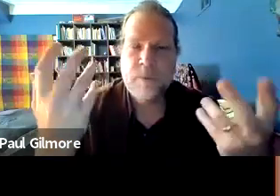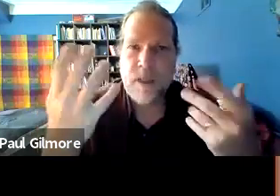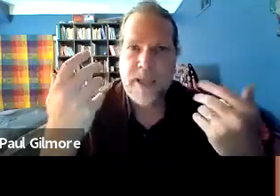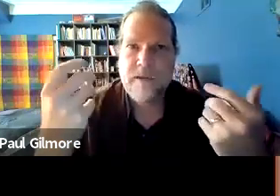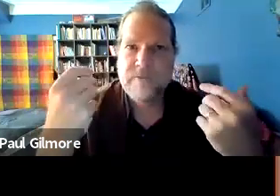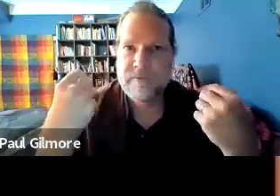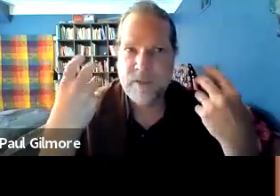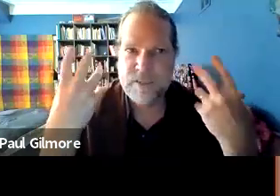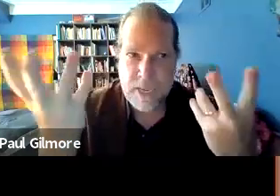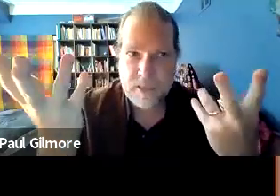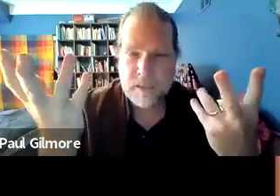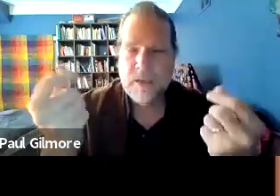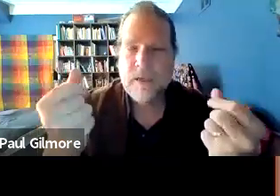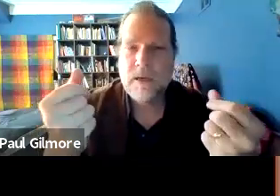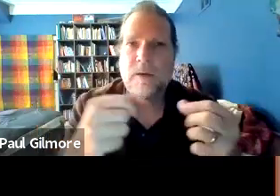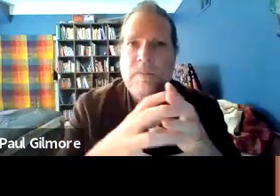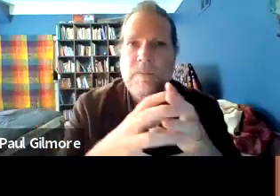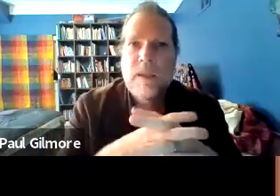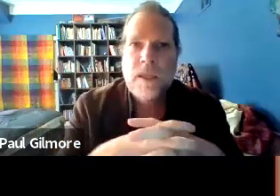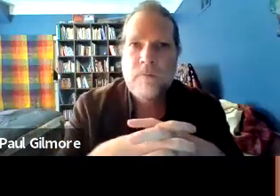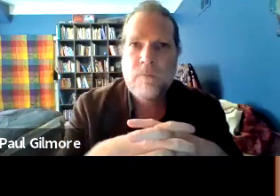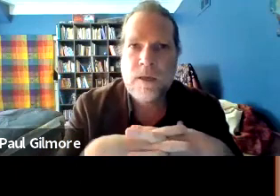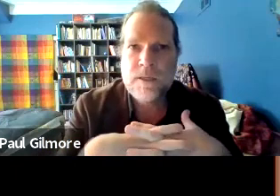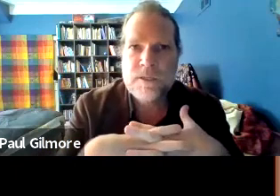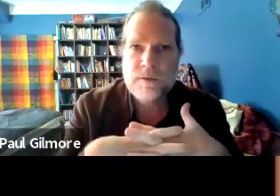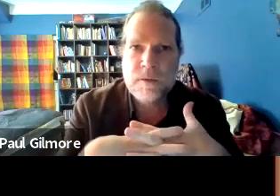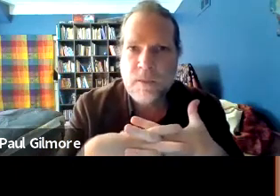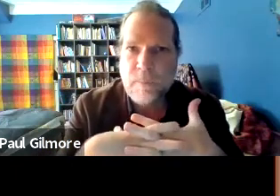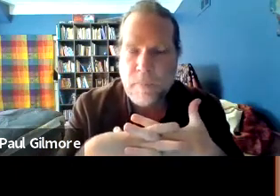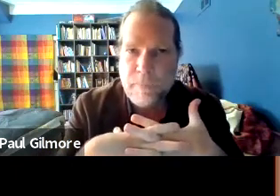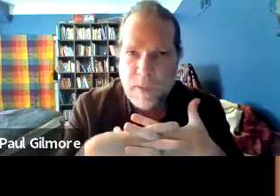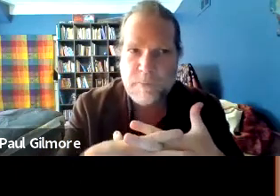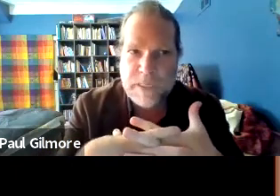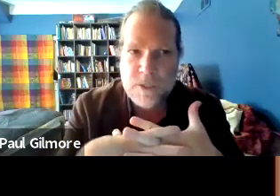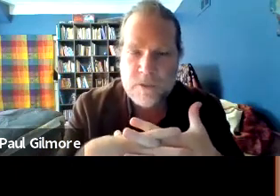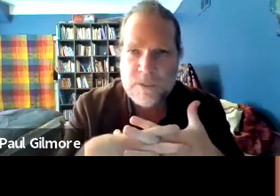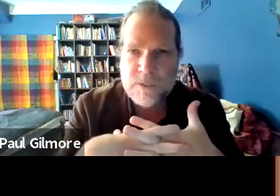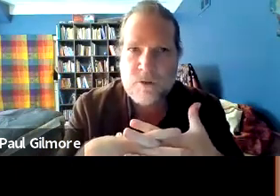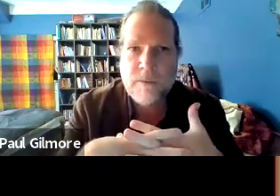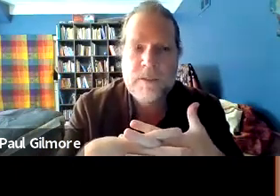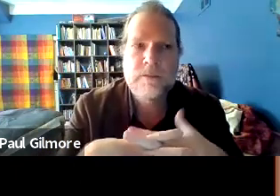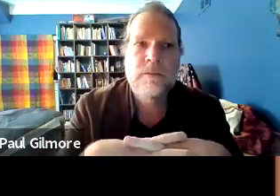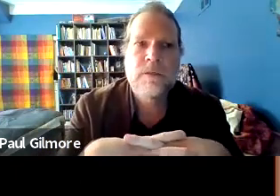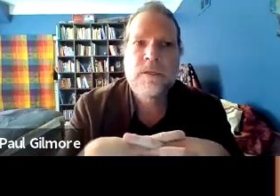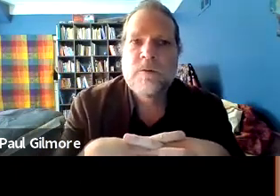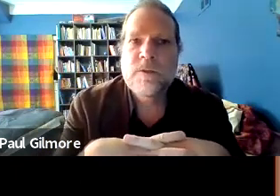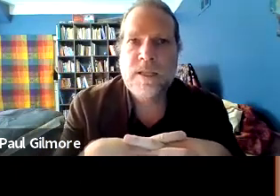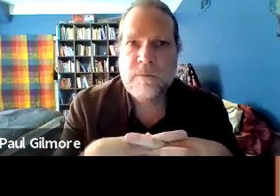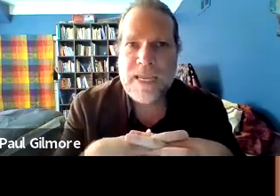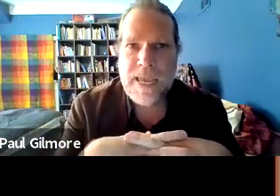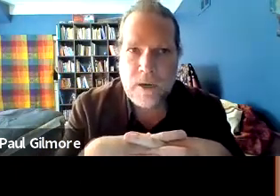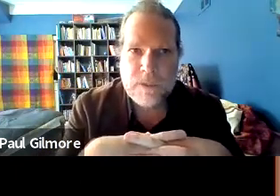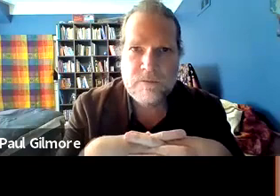people have a say, it was the much better term to describe it was that it was a Heron,